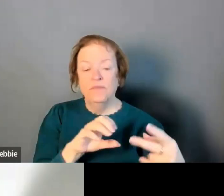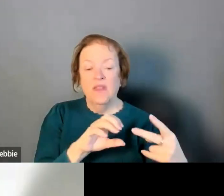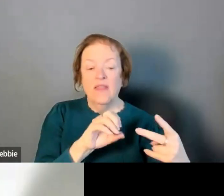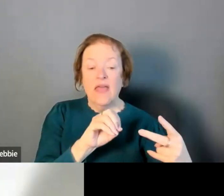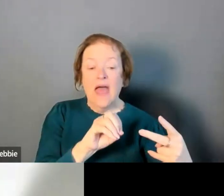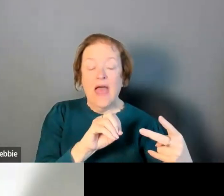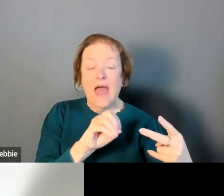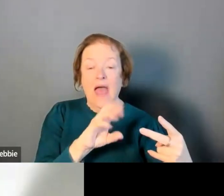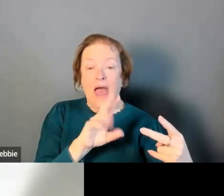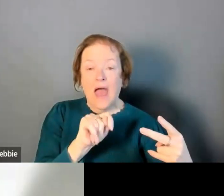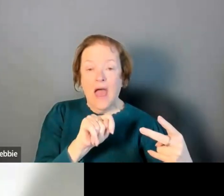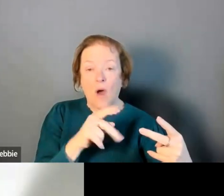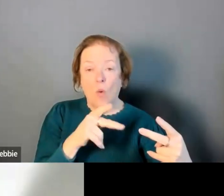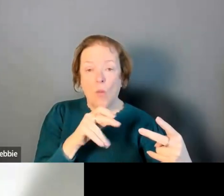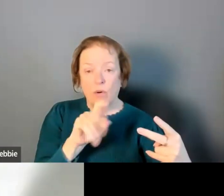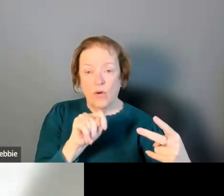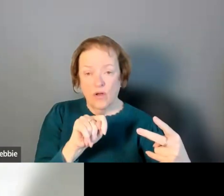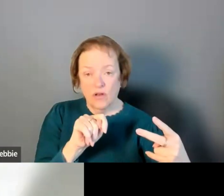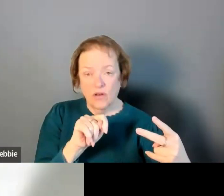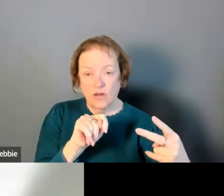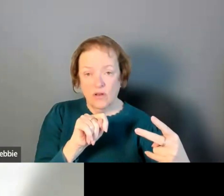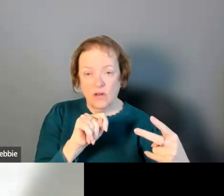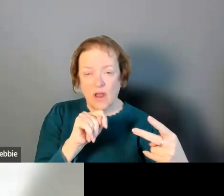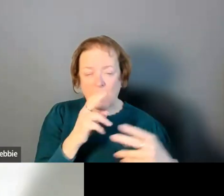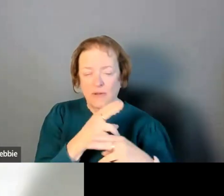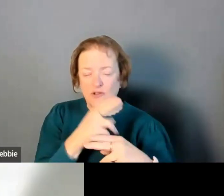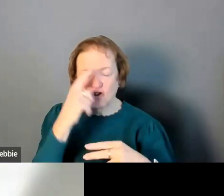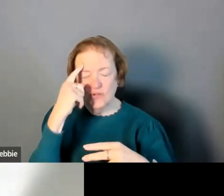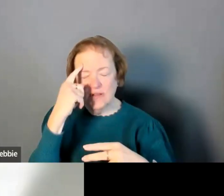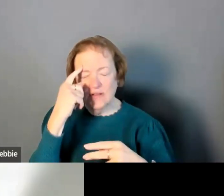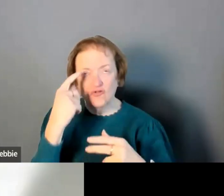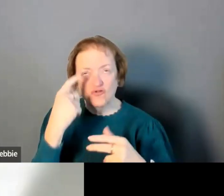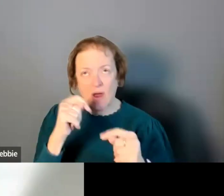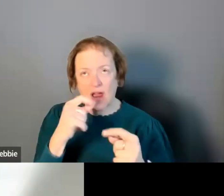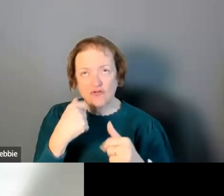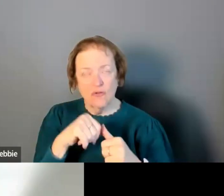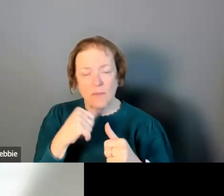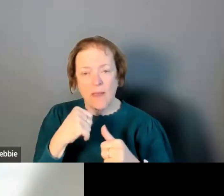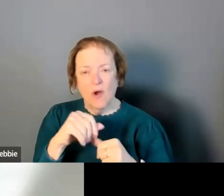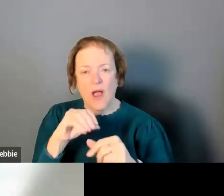tablet and computer. I am using my memory. I am going to remember to take a screenshot, and then